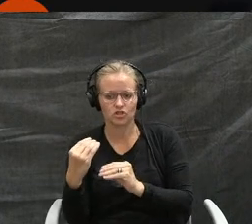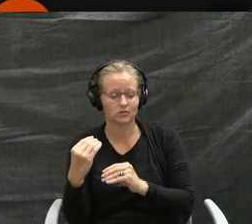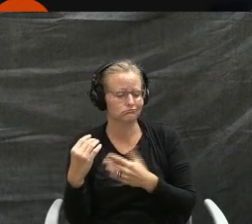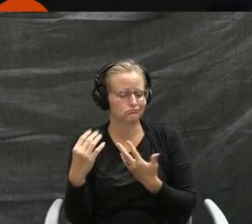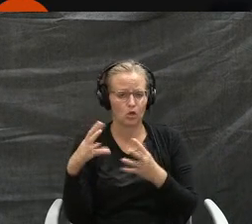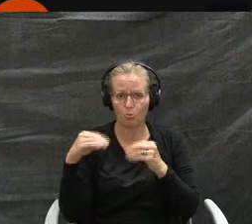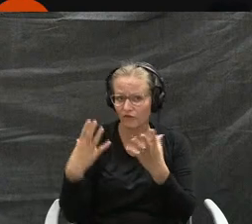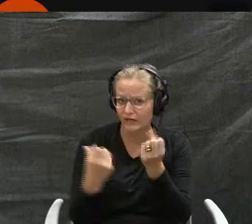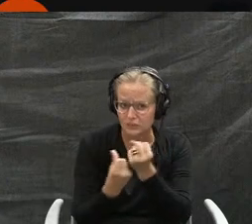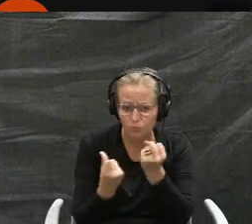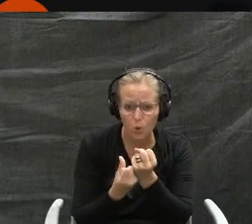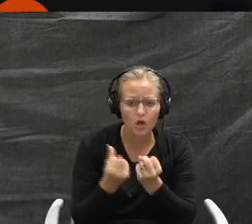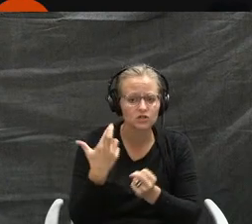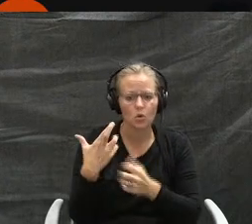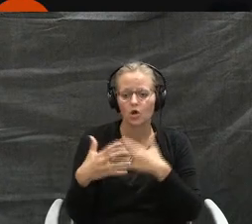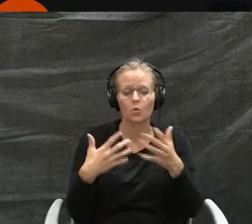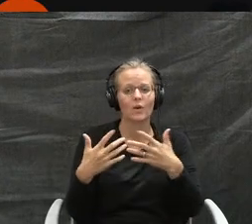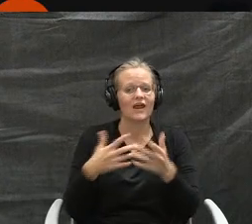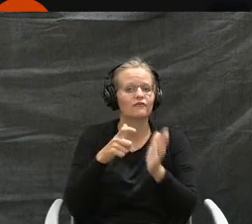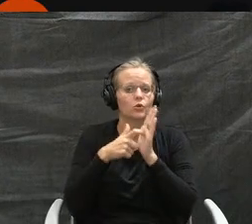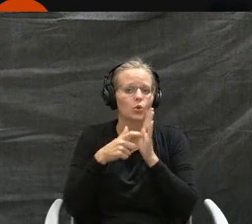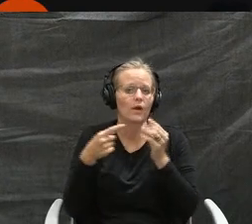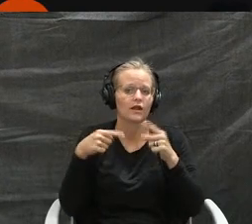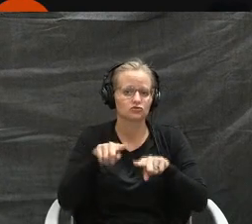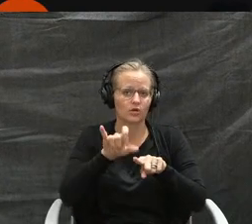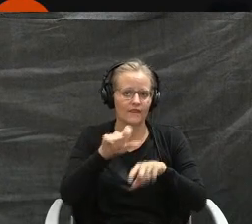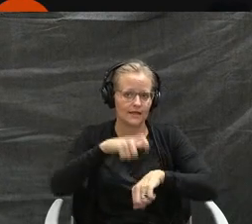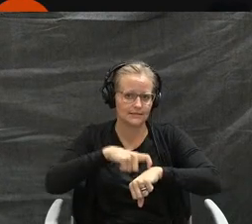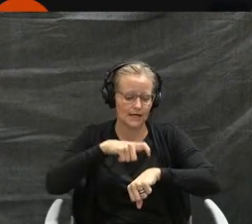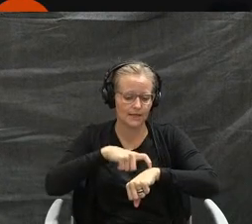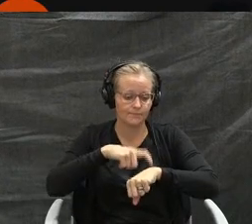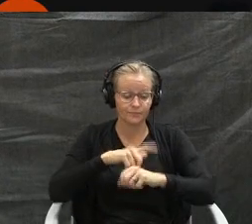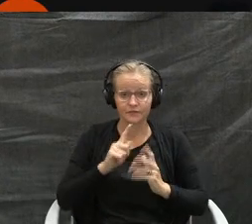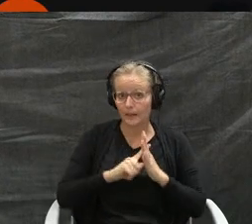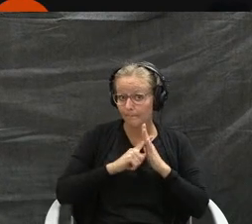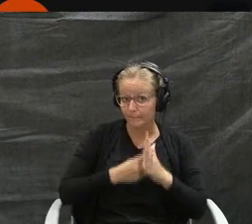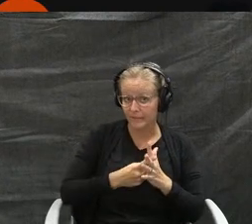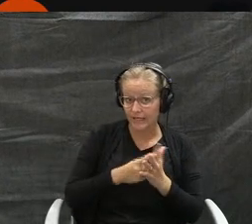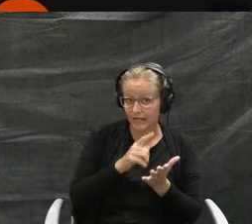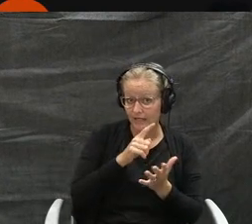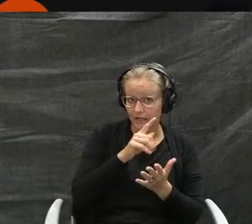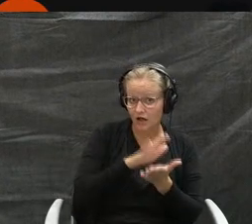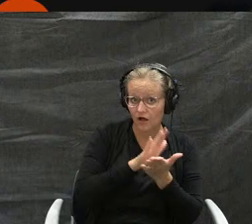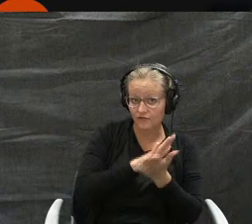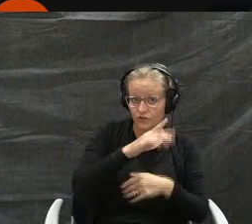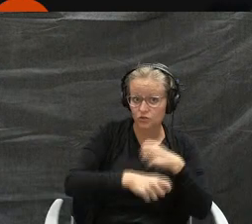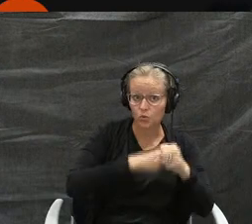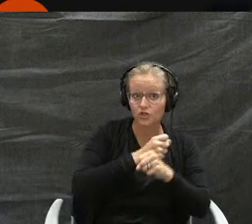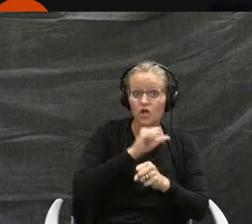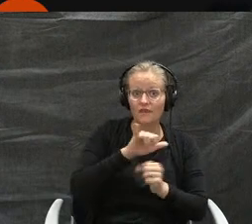it is that's needed at the time. Beginning of the Year, this type of schedule will be especially